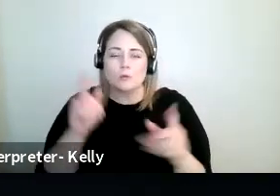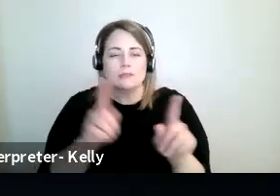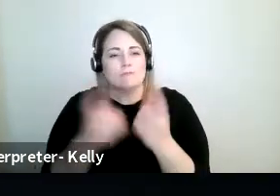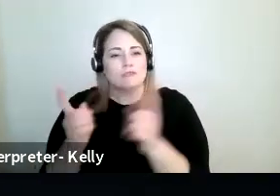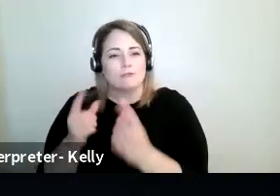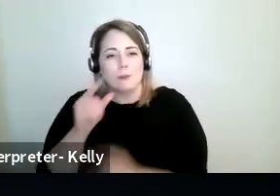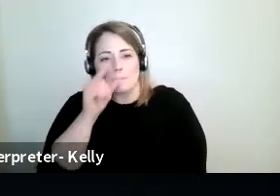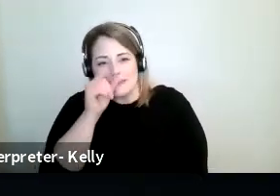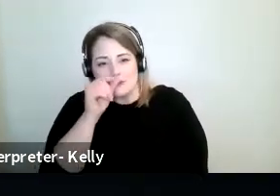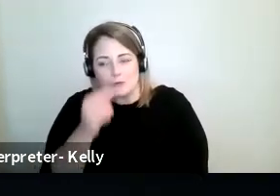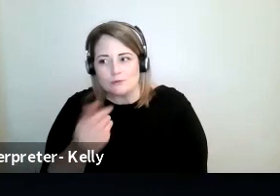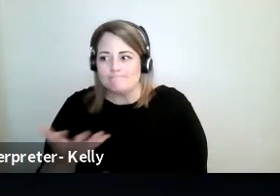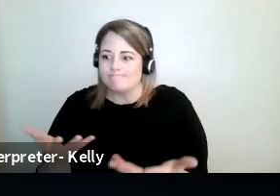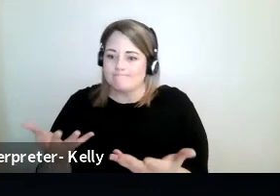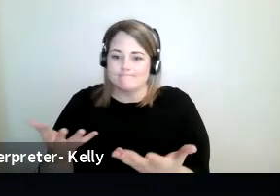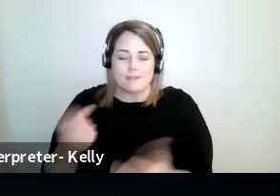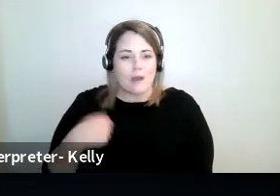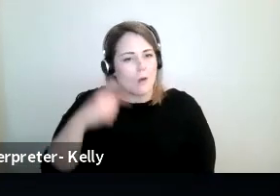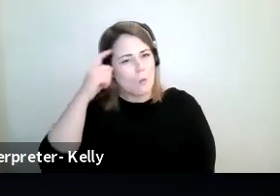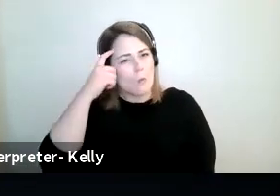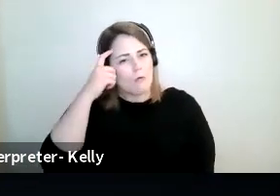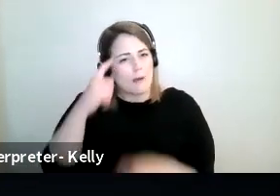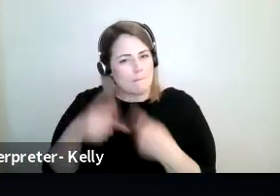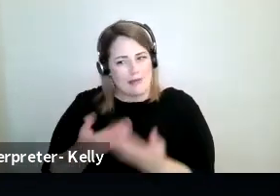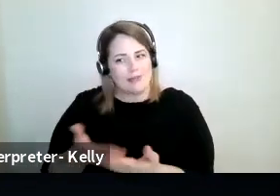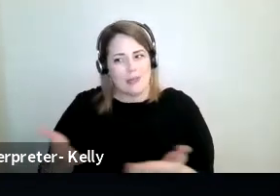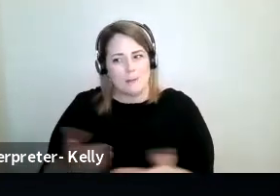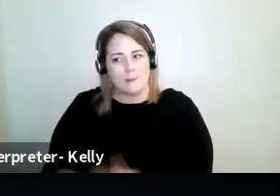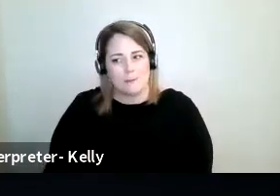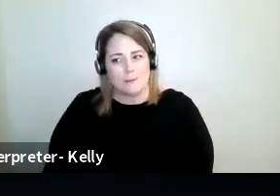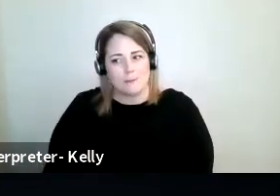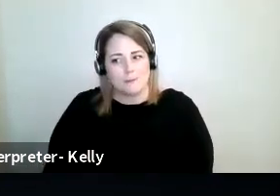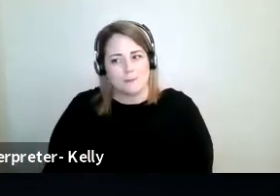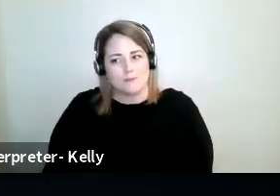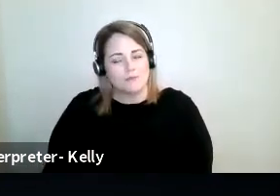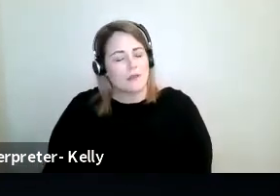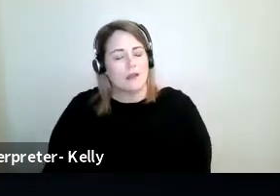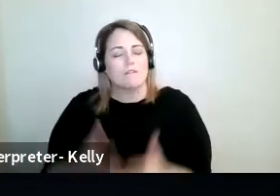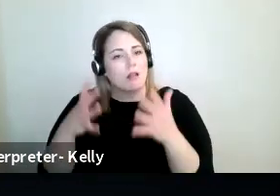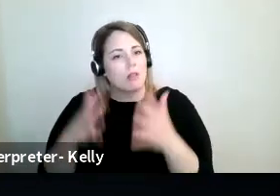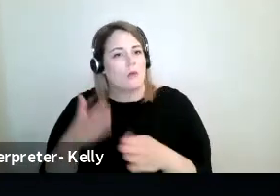where we have a lot of work needed to invest in and start opening those conversations up again.